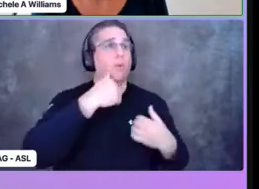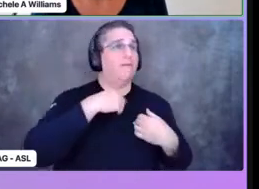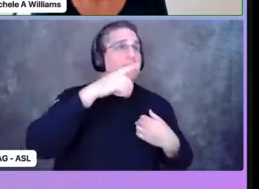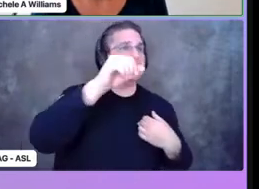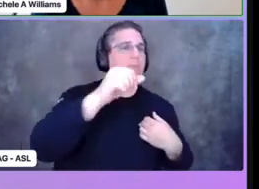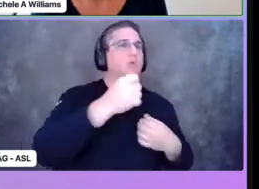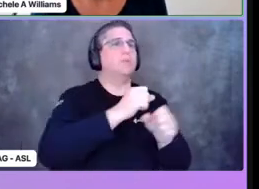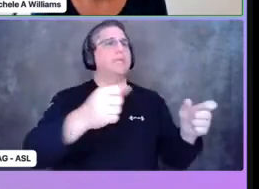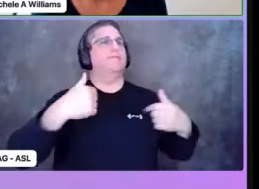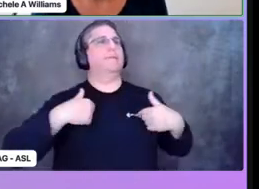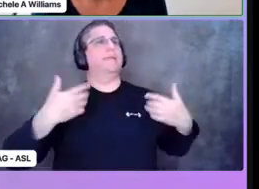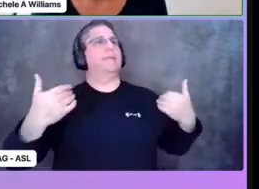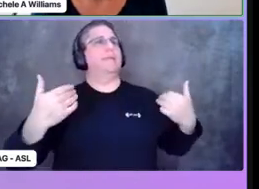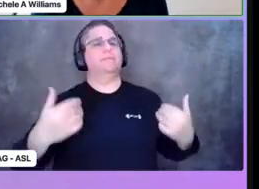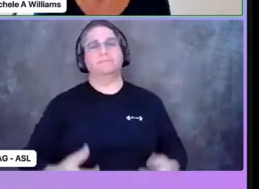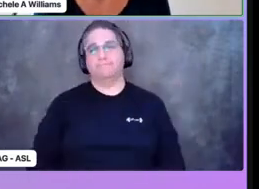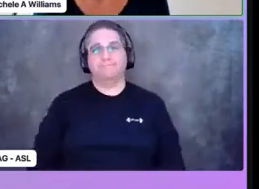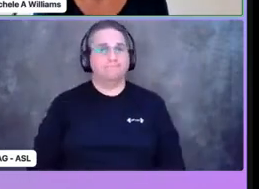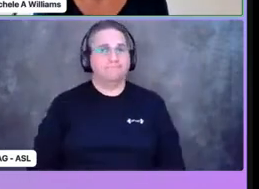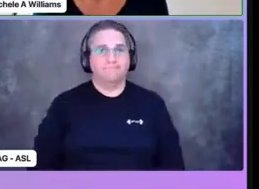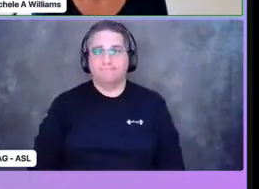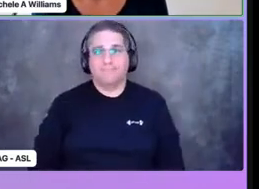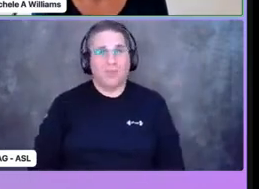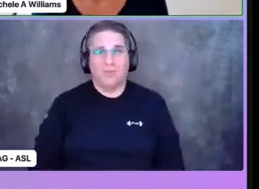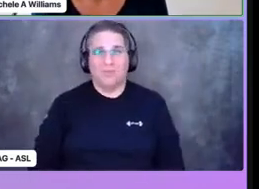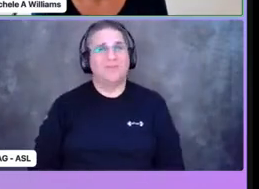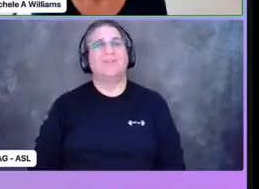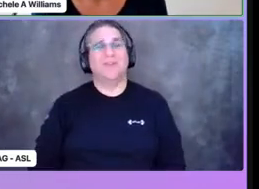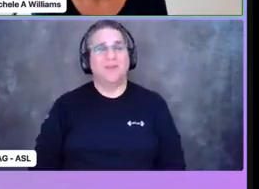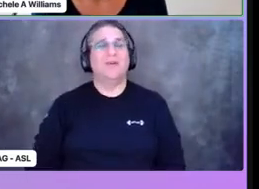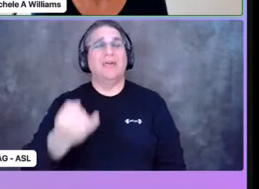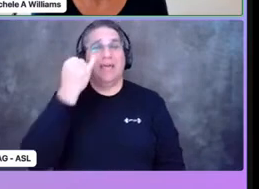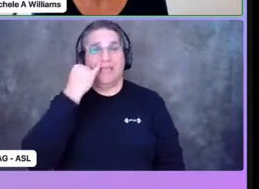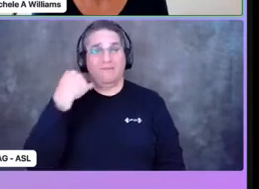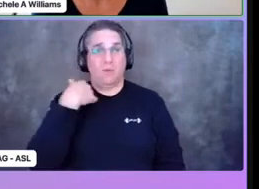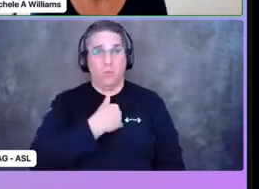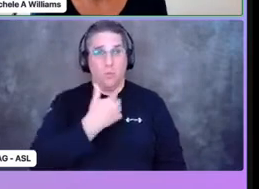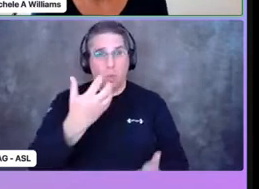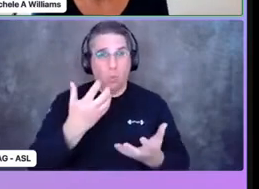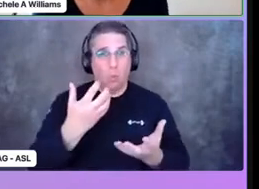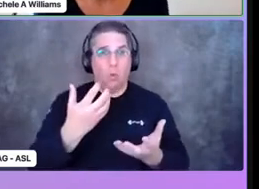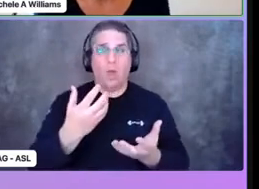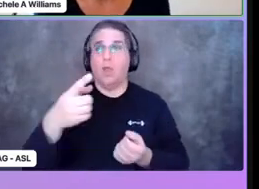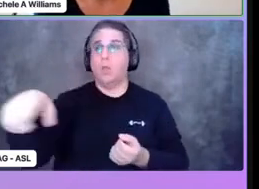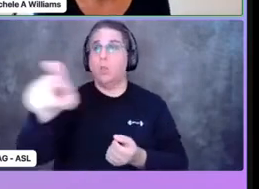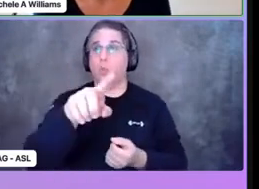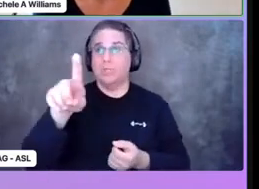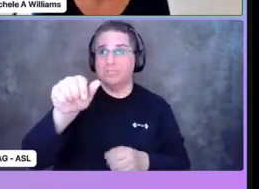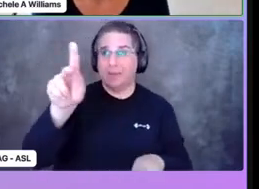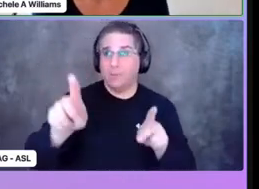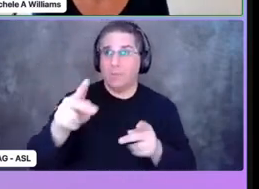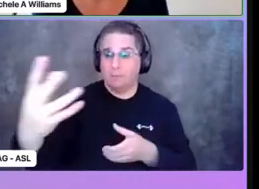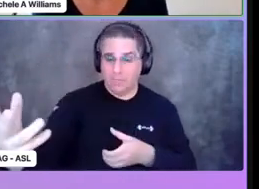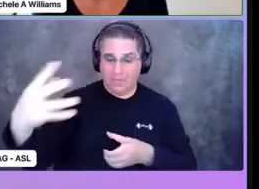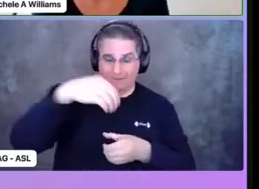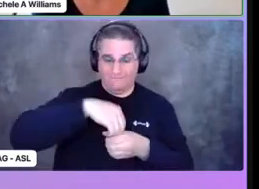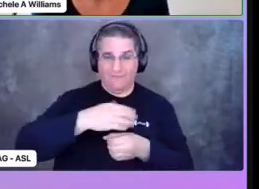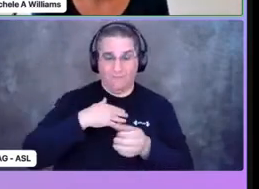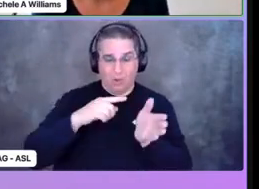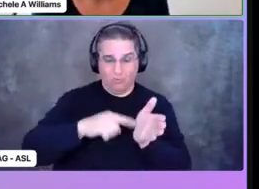basically, disabled people are not waiting for non disabled saviors. So again just reiterating a point to be mindful that when we say